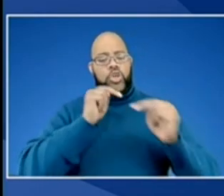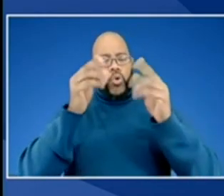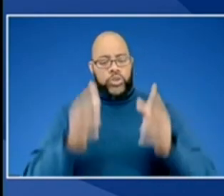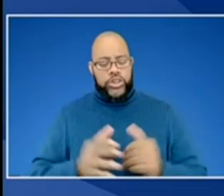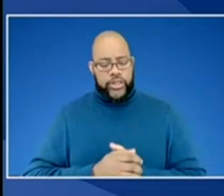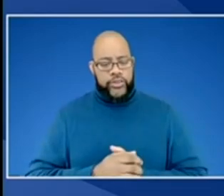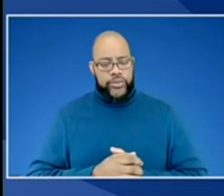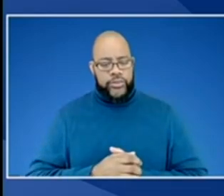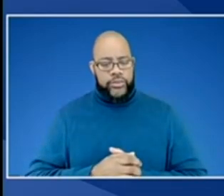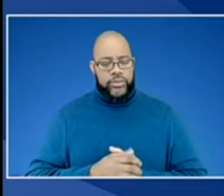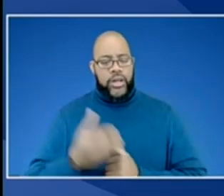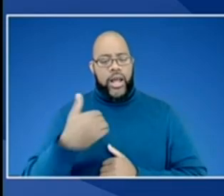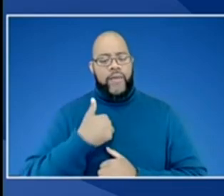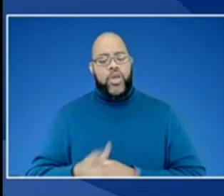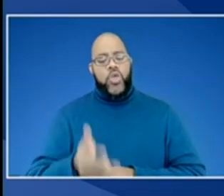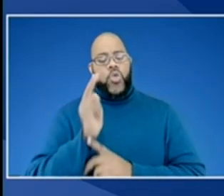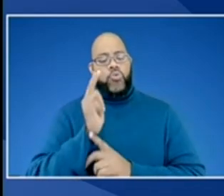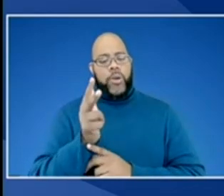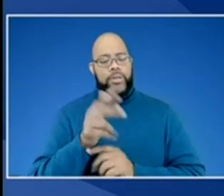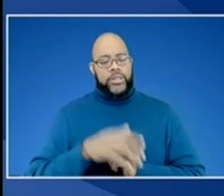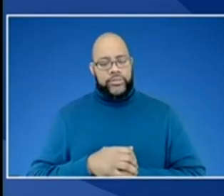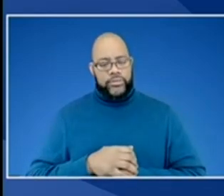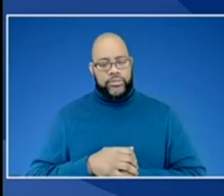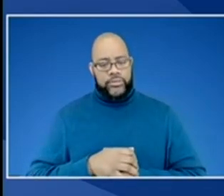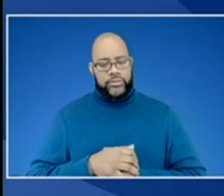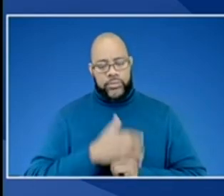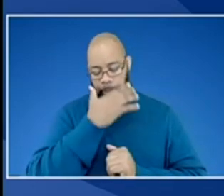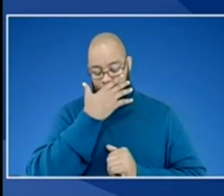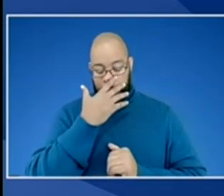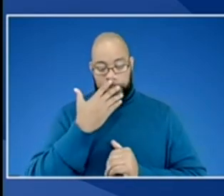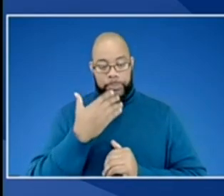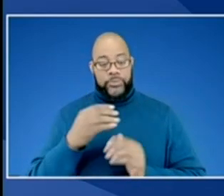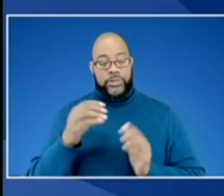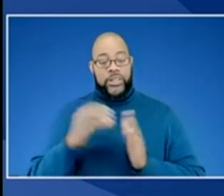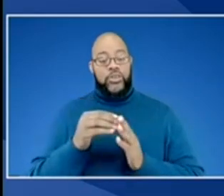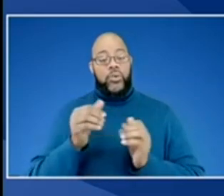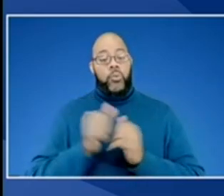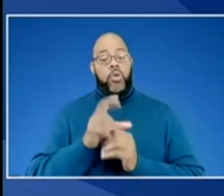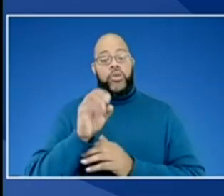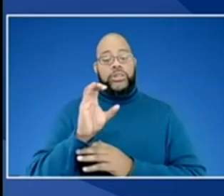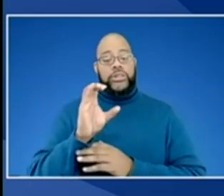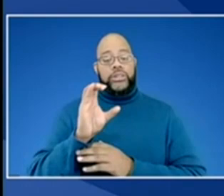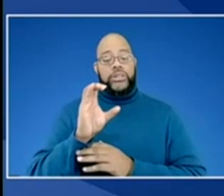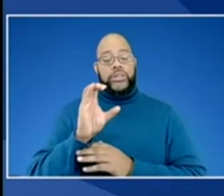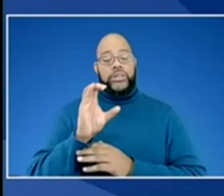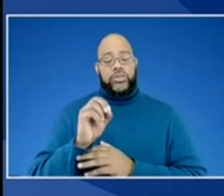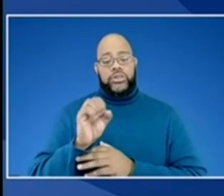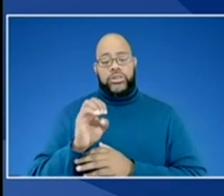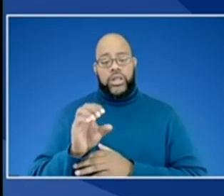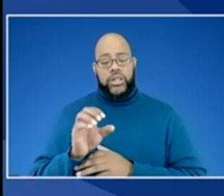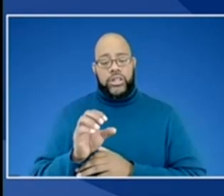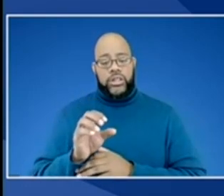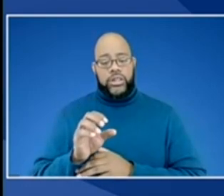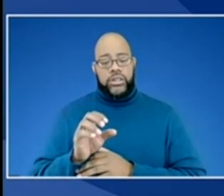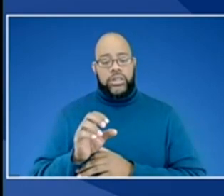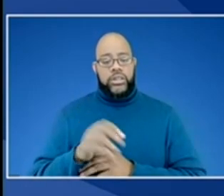You have a three-minute session with a 30-second-